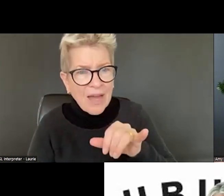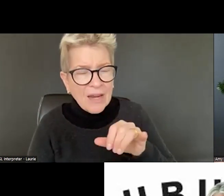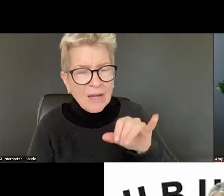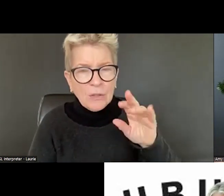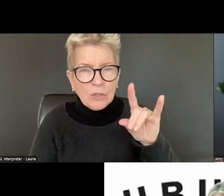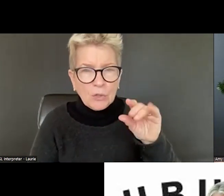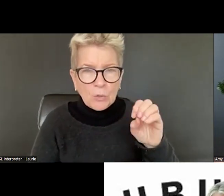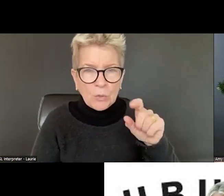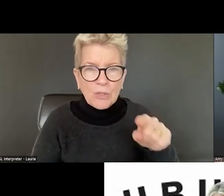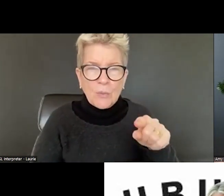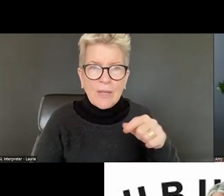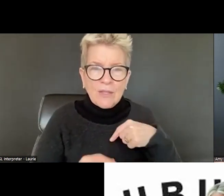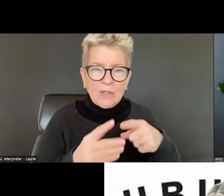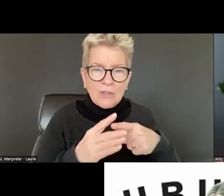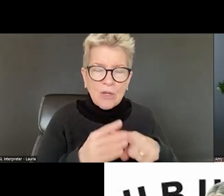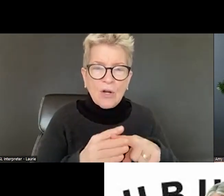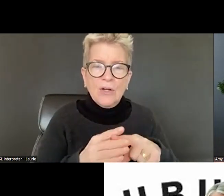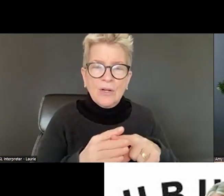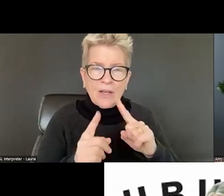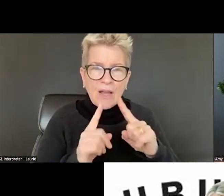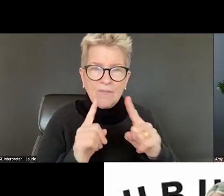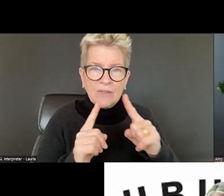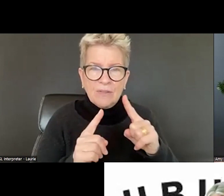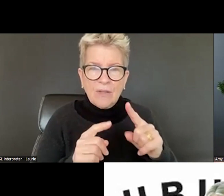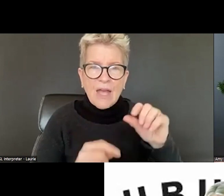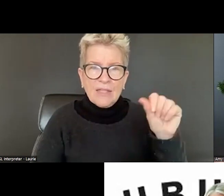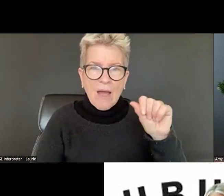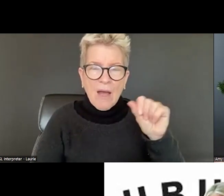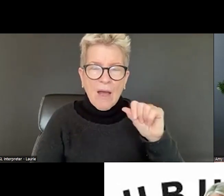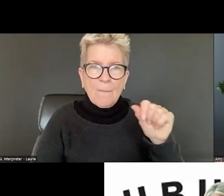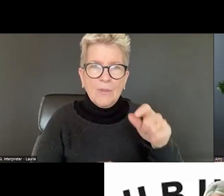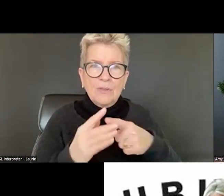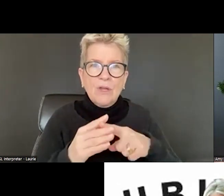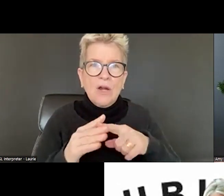conversations with your teachers as you as Auburn rolled out this program this year so how was that